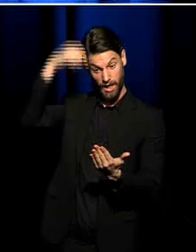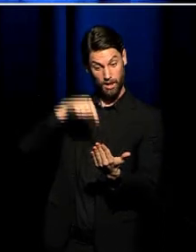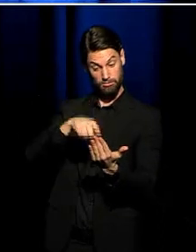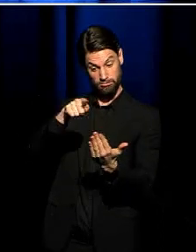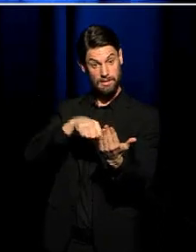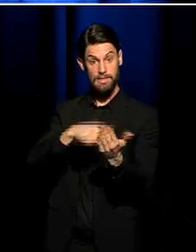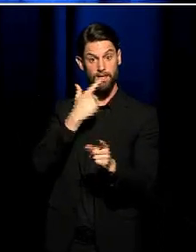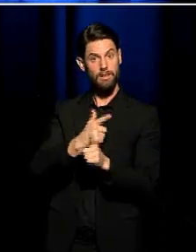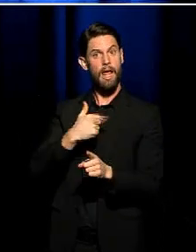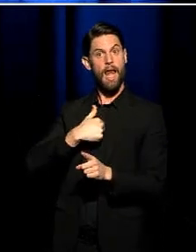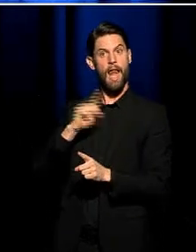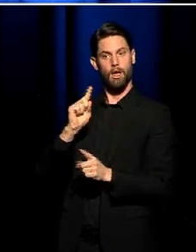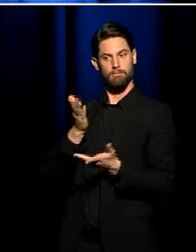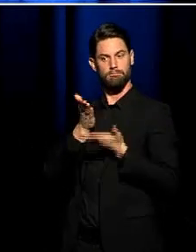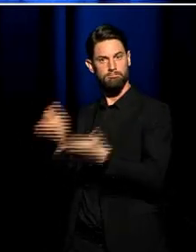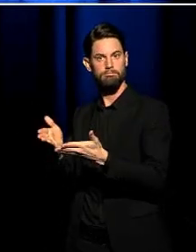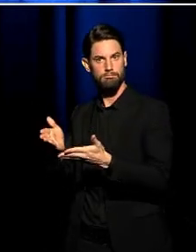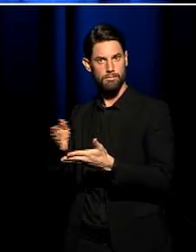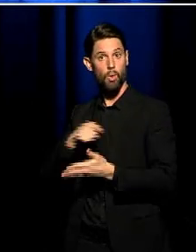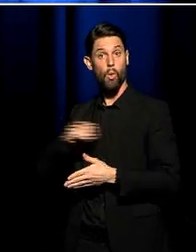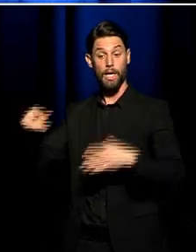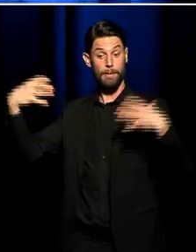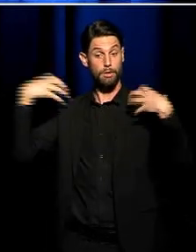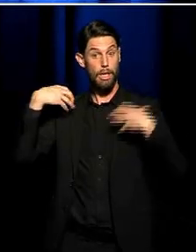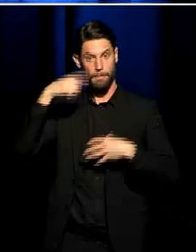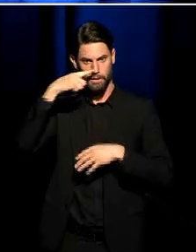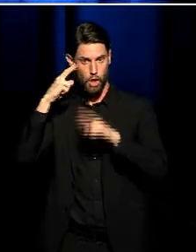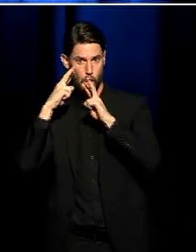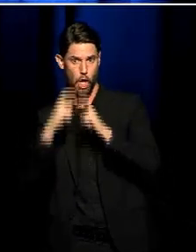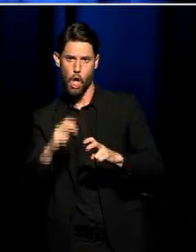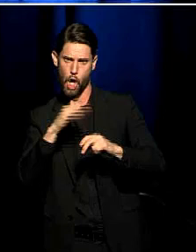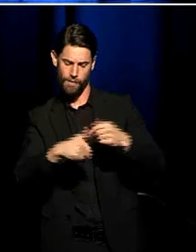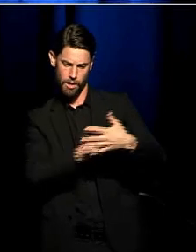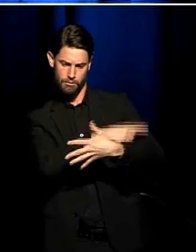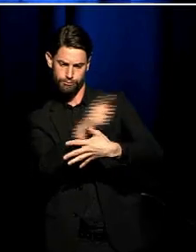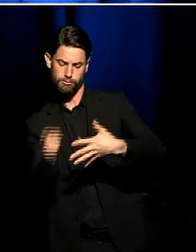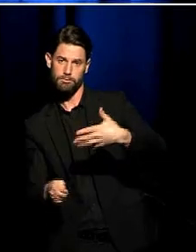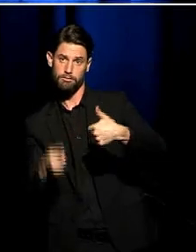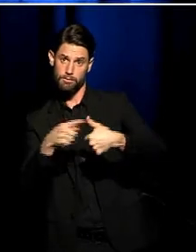authorise you to inquire into the following matters: (a) what governments, institutions